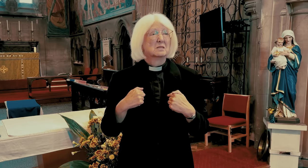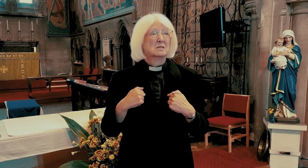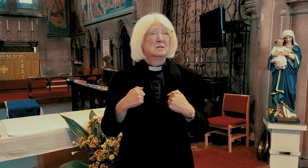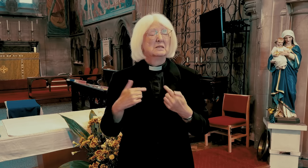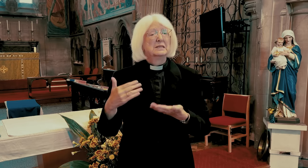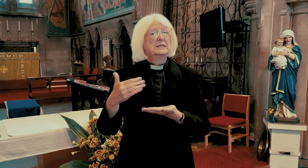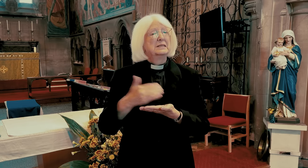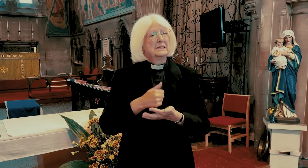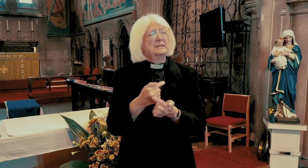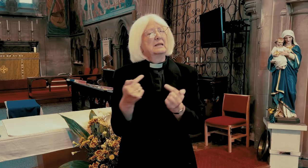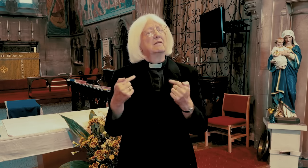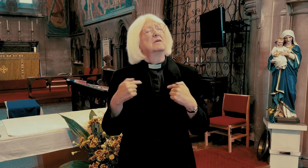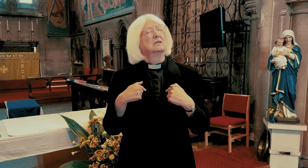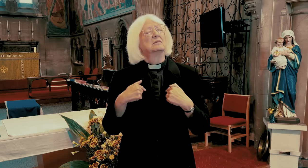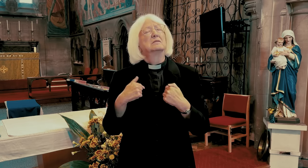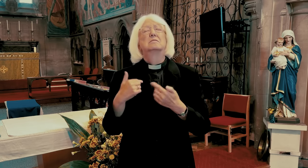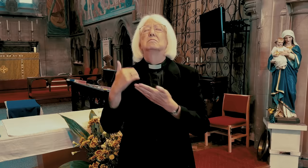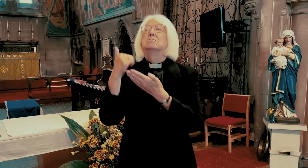Save us and help us.